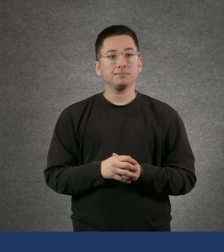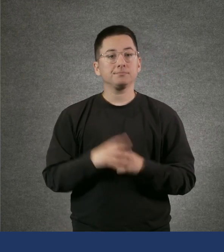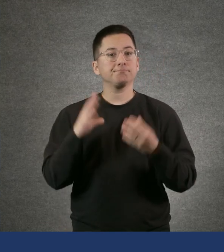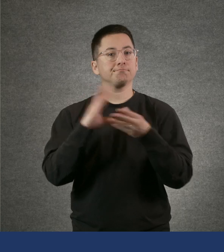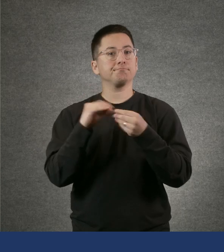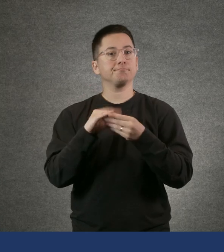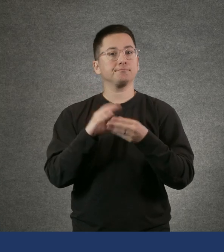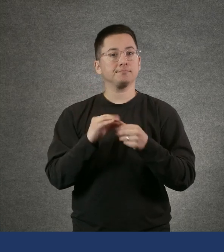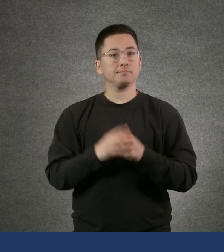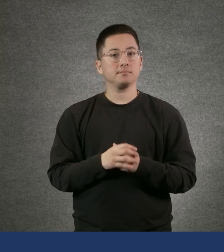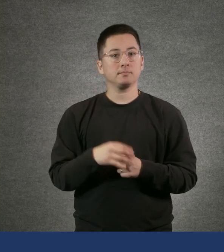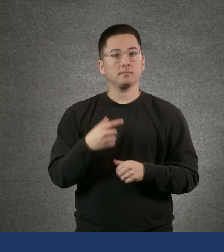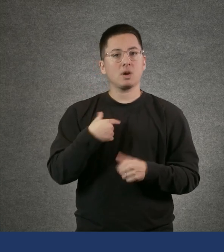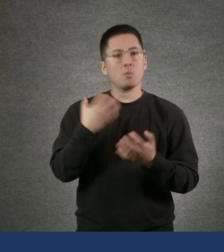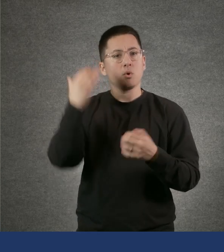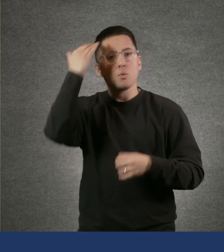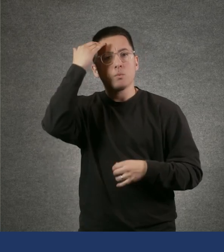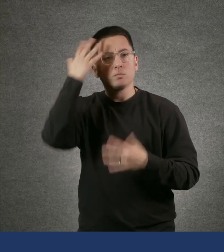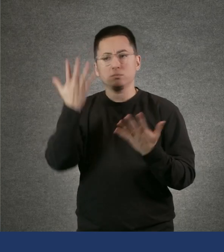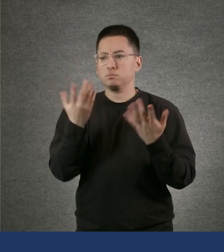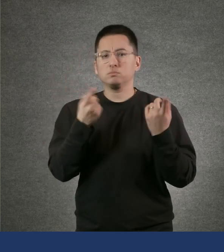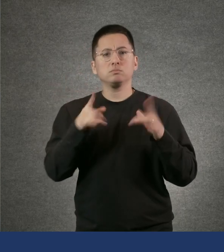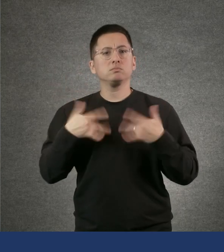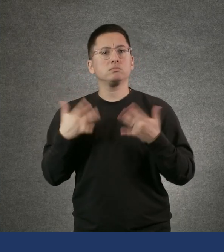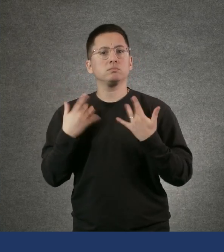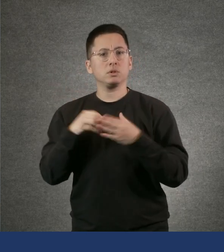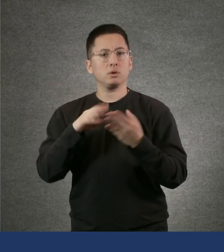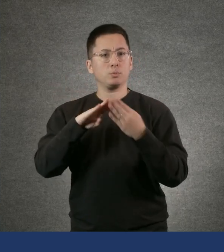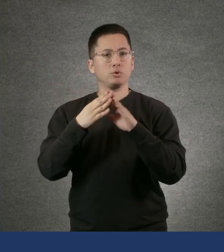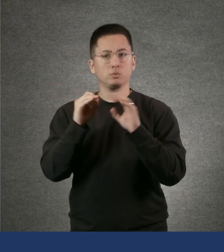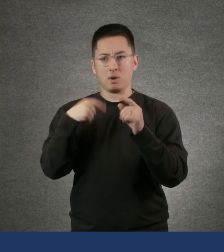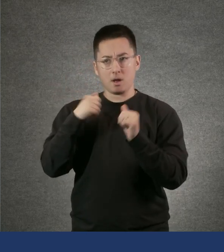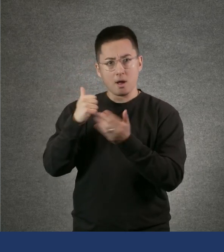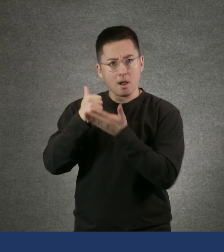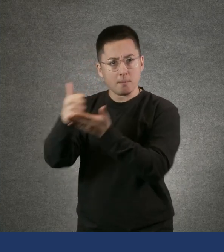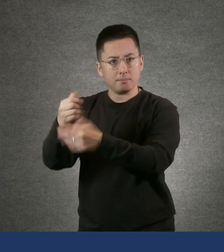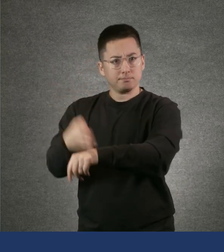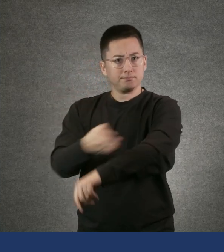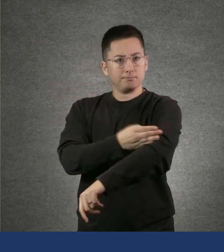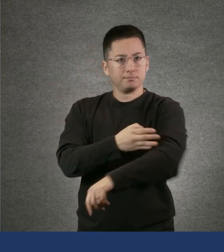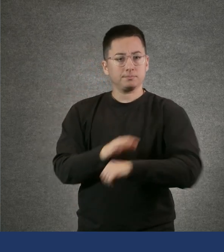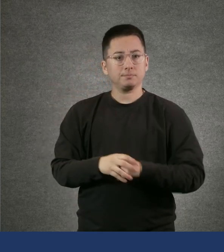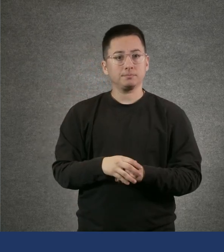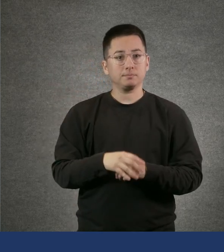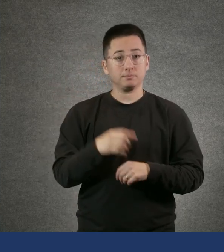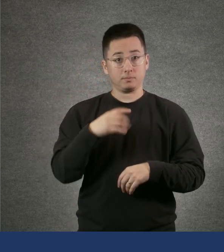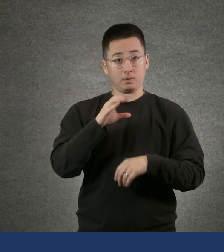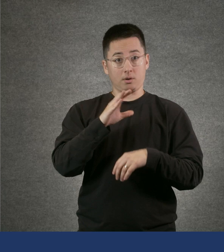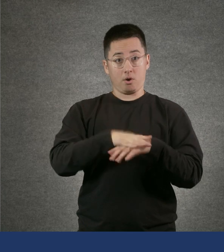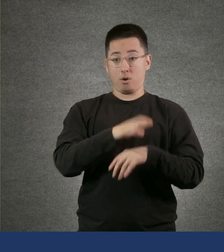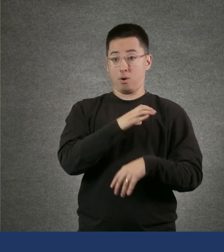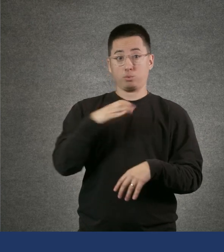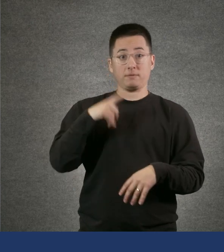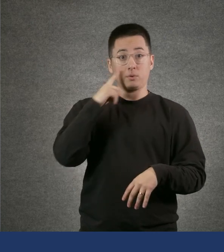So I can help to make it better. Being on the council of disability